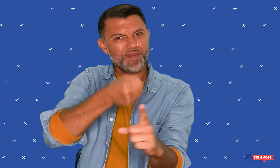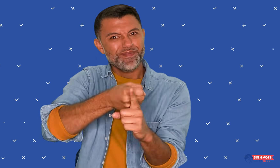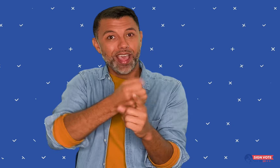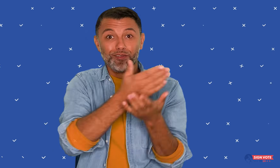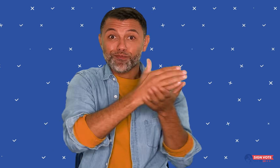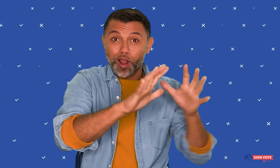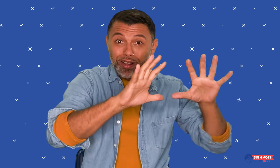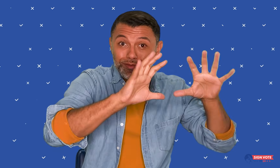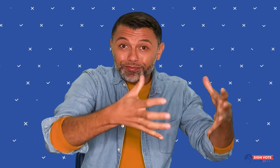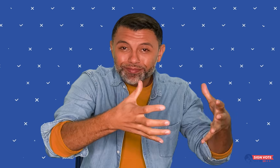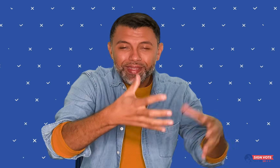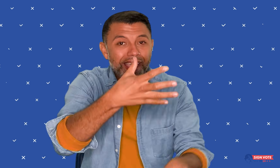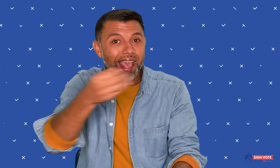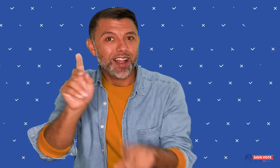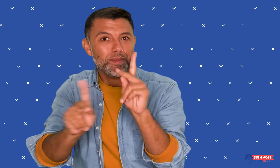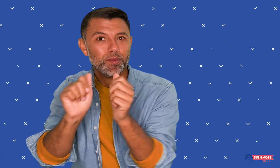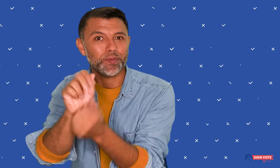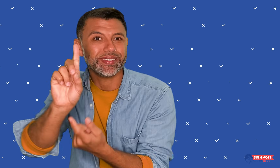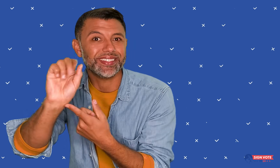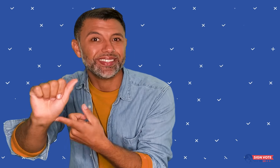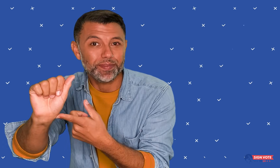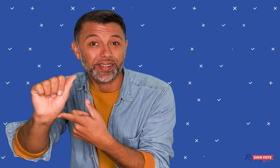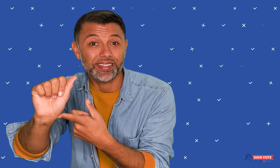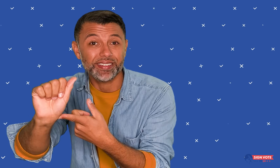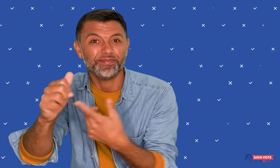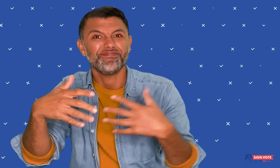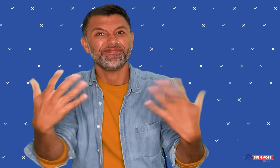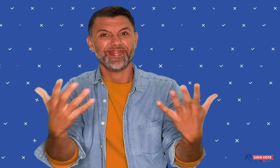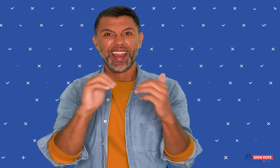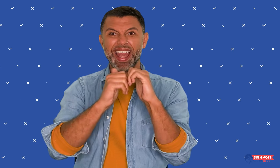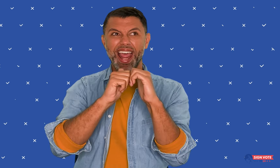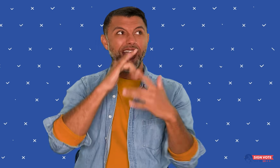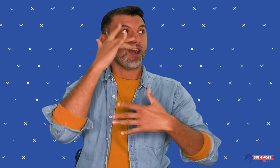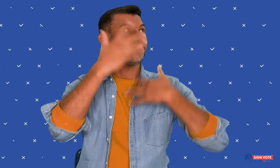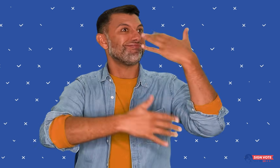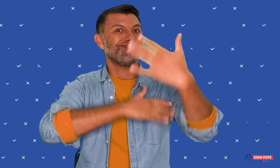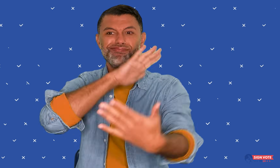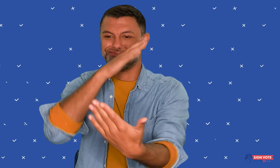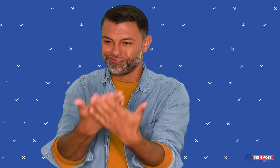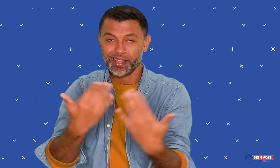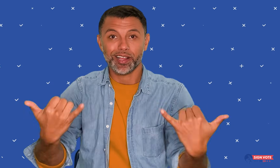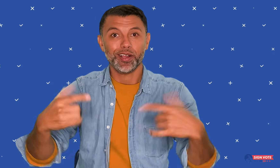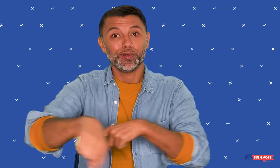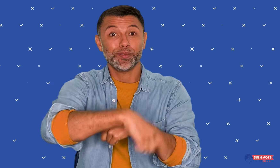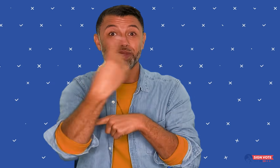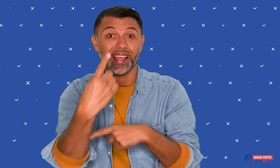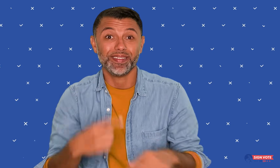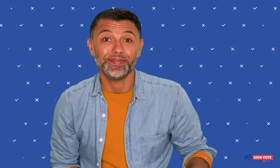and the impact of the general population and people with disabilities. How has it led us to here and now?